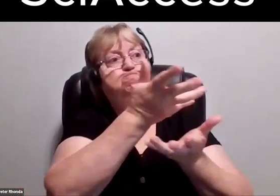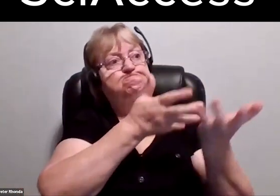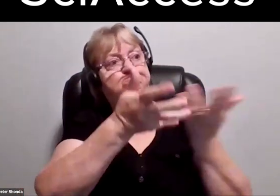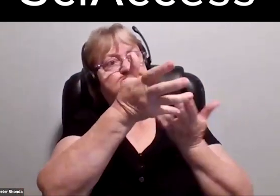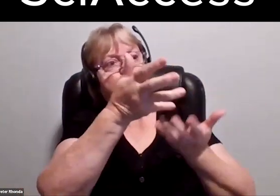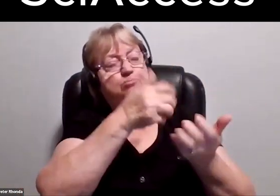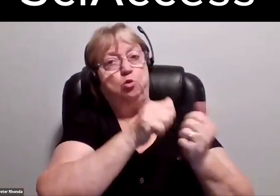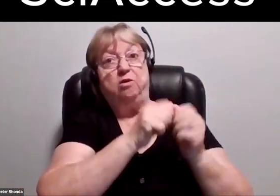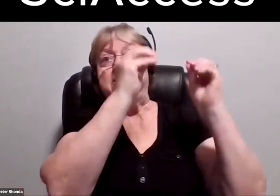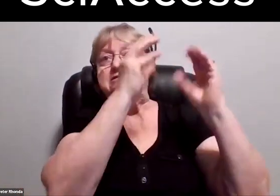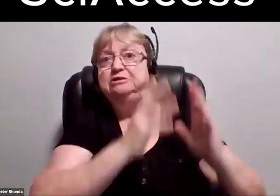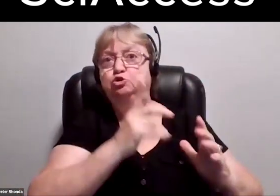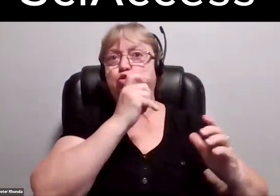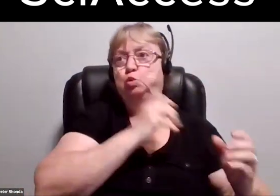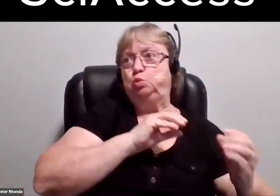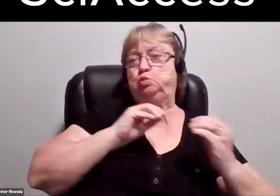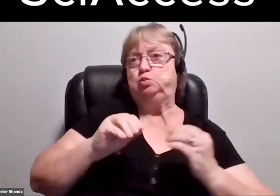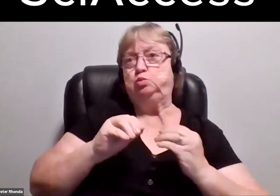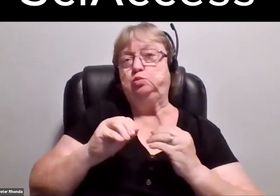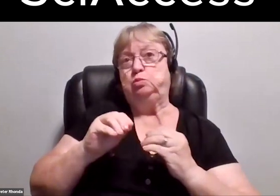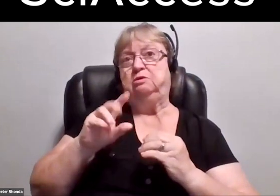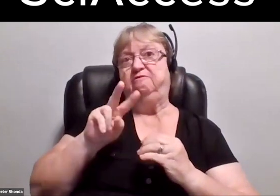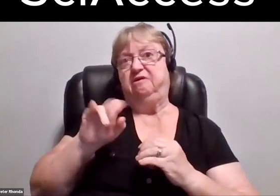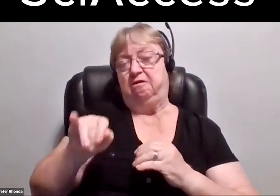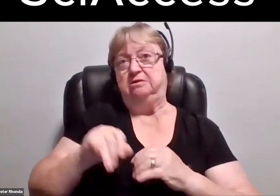abbreviated TVIs, and high school STEM teachers